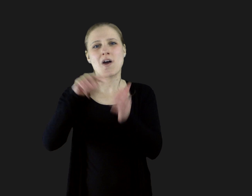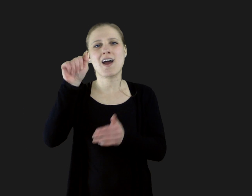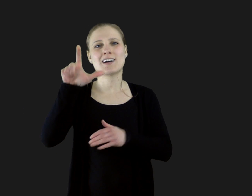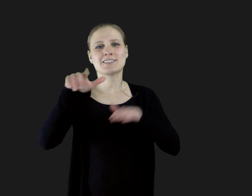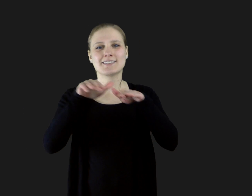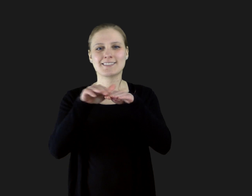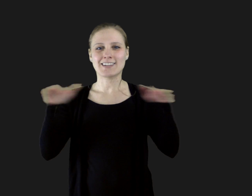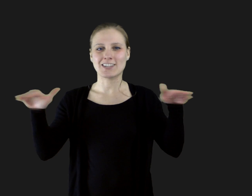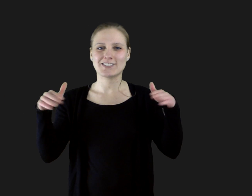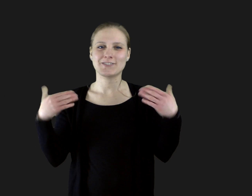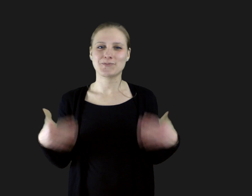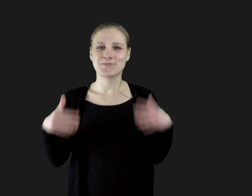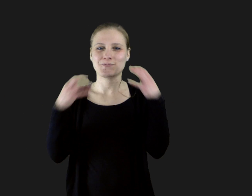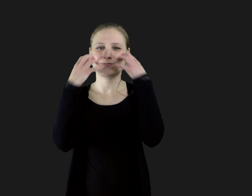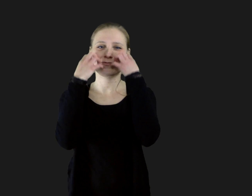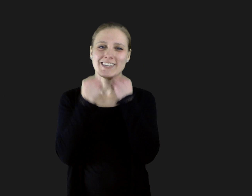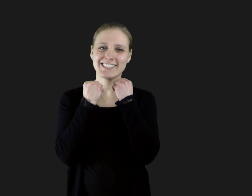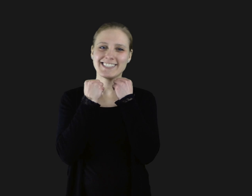on stage using American Sign Language!